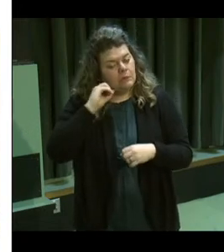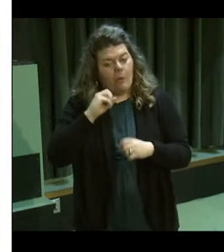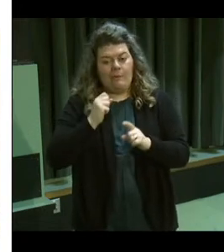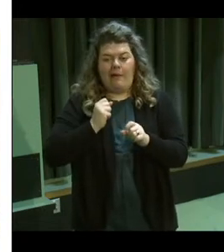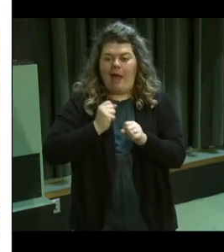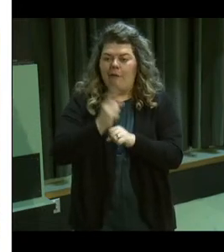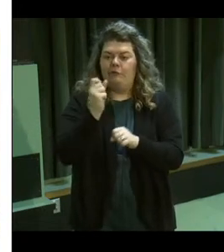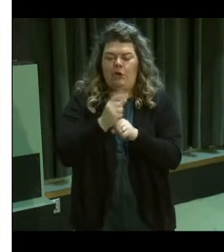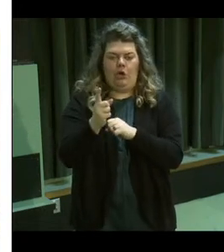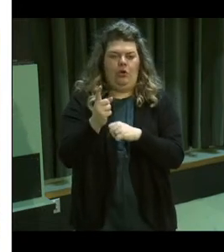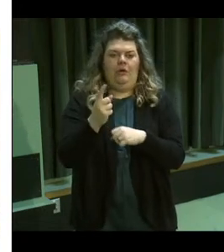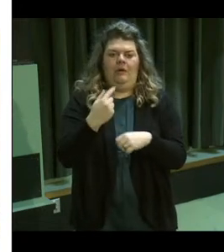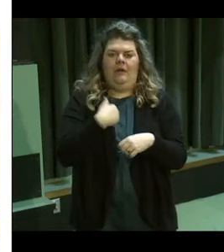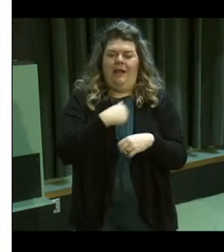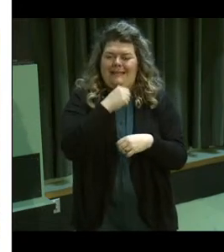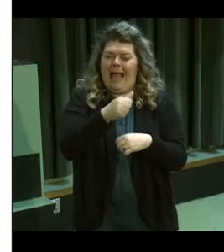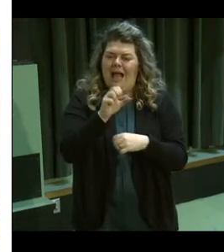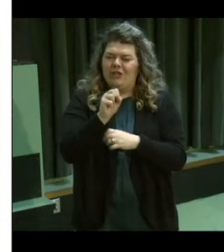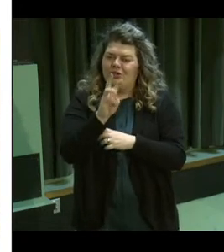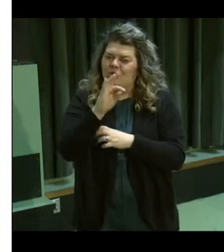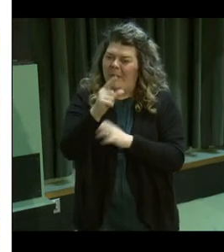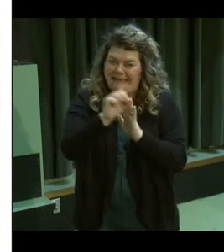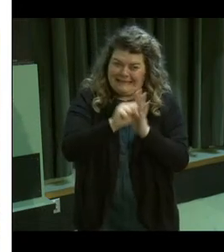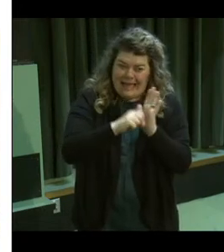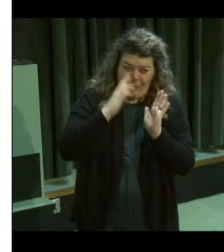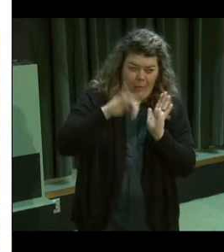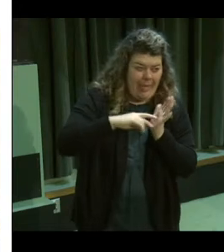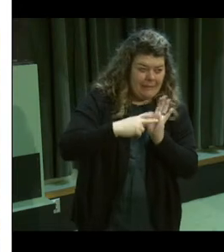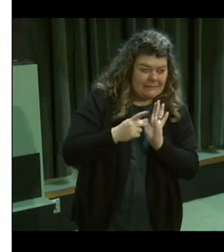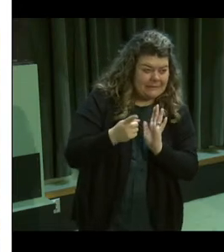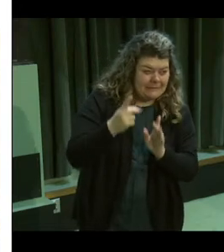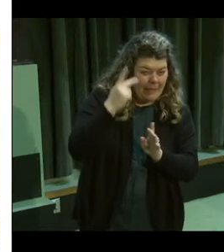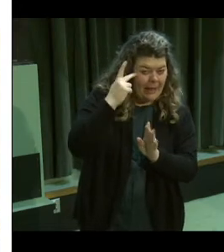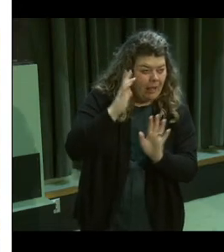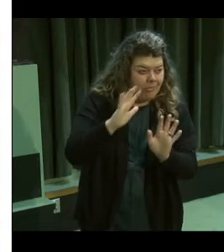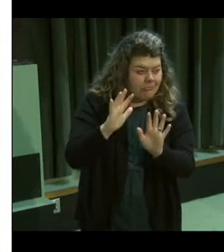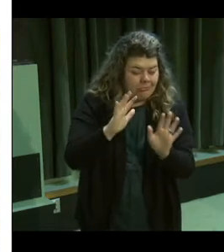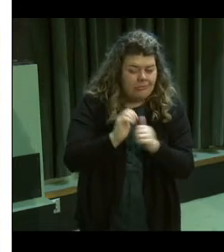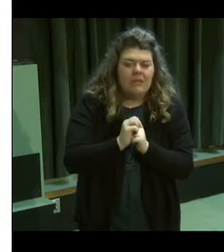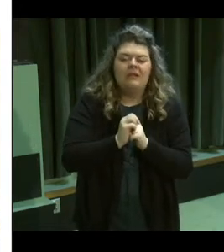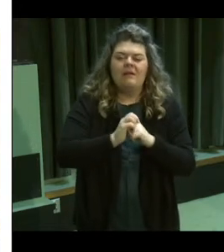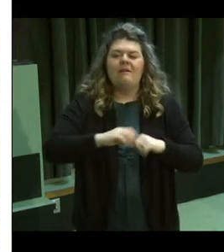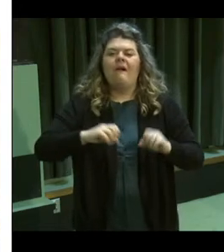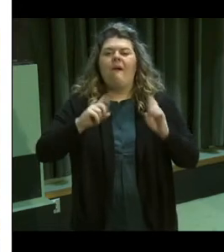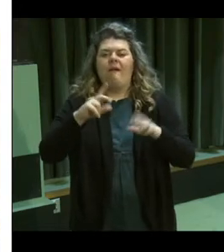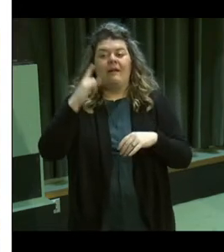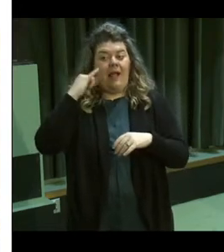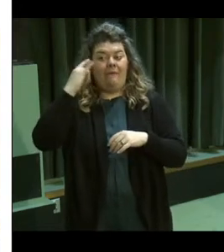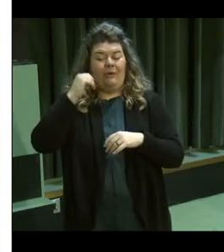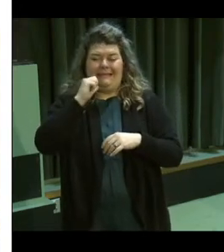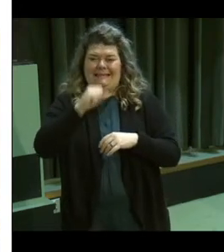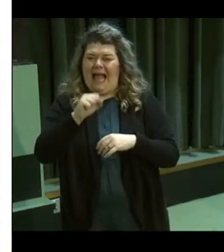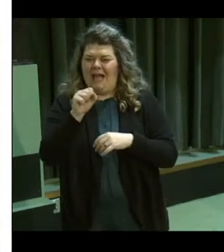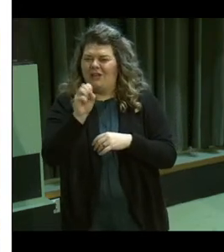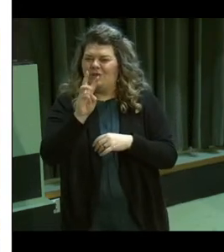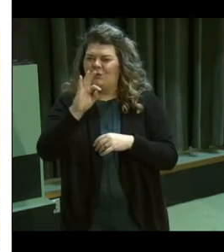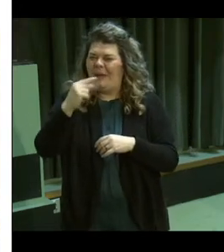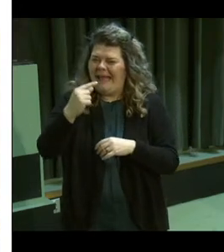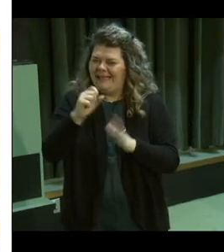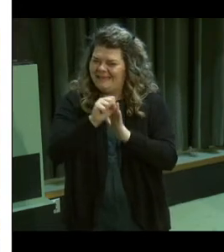because we're not a swing state, I'm sure you guys all know what